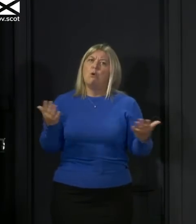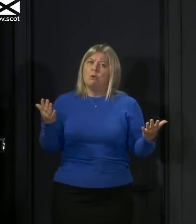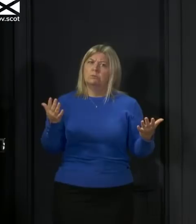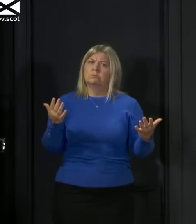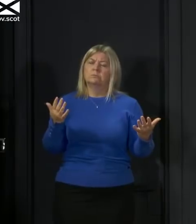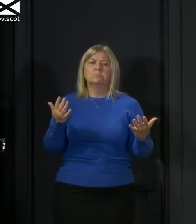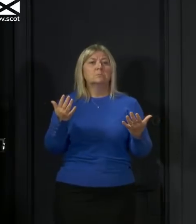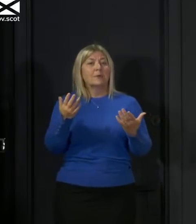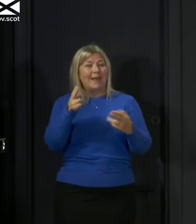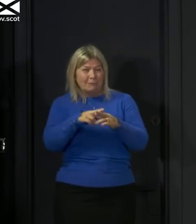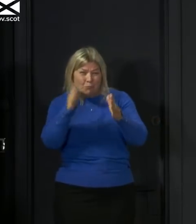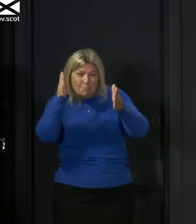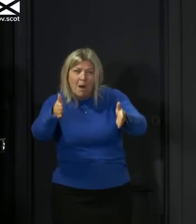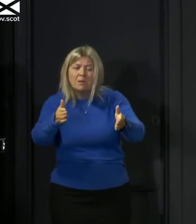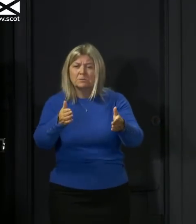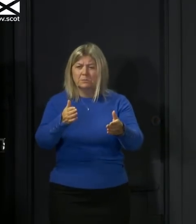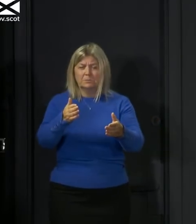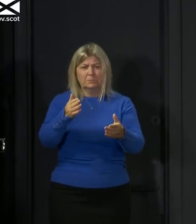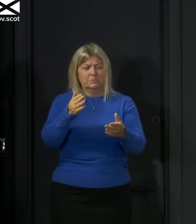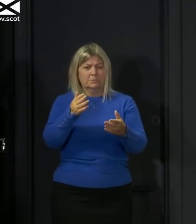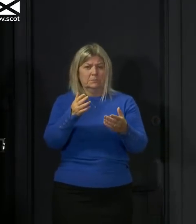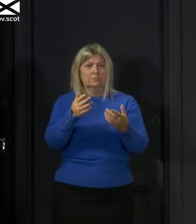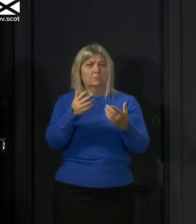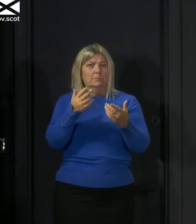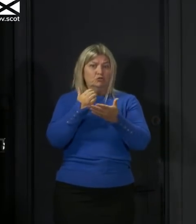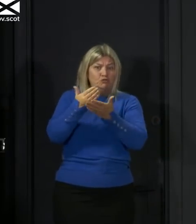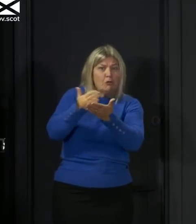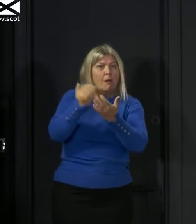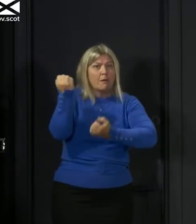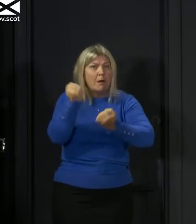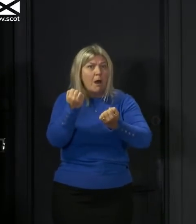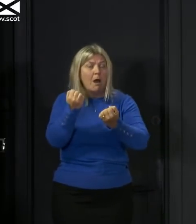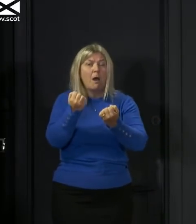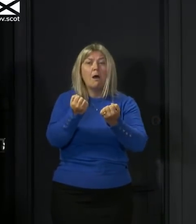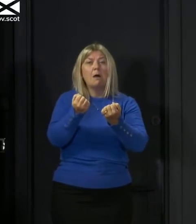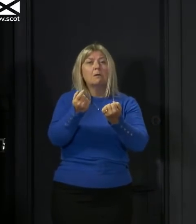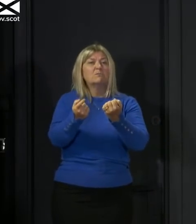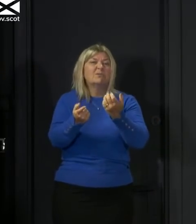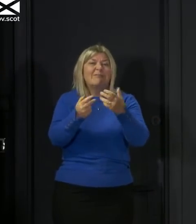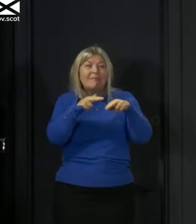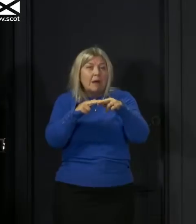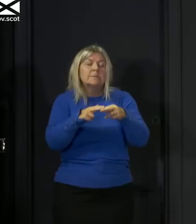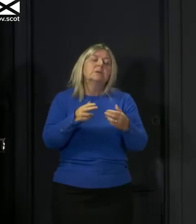if it is essential, and if you do, make sure you are taking precautions keep the window open for